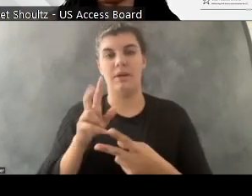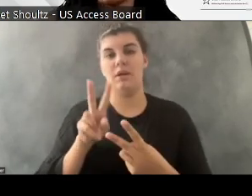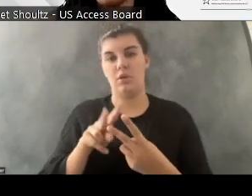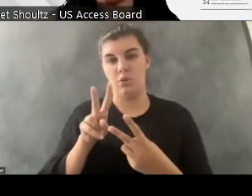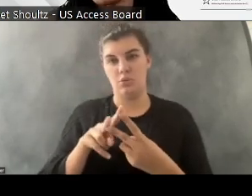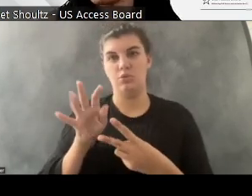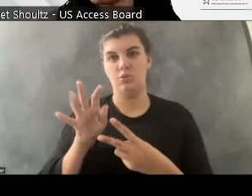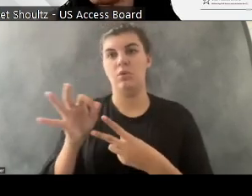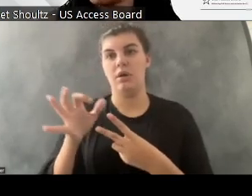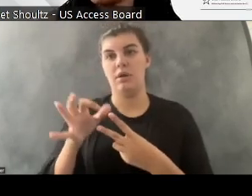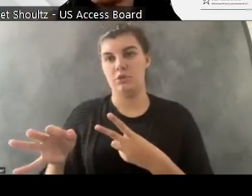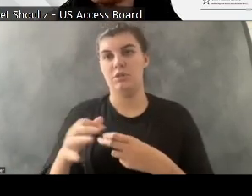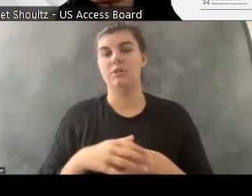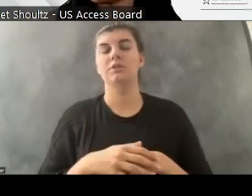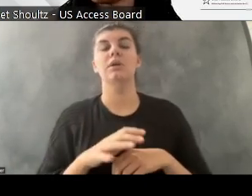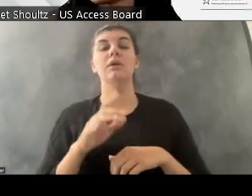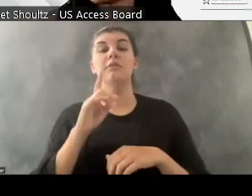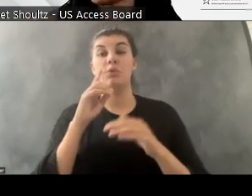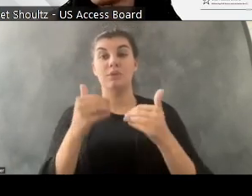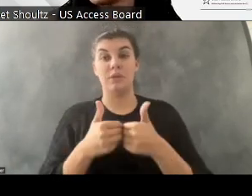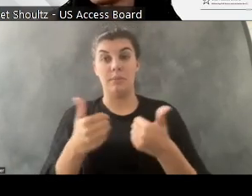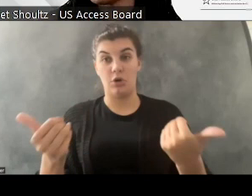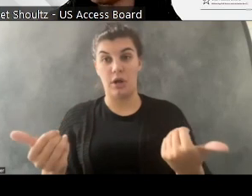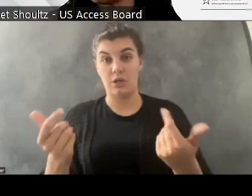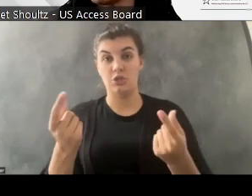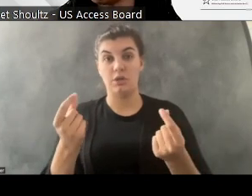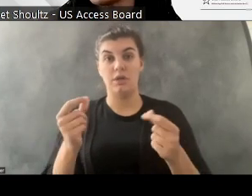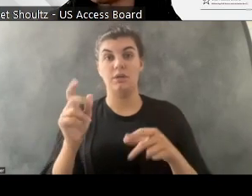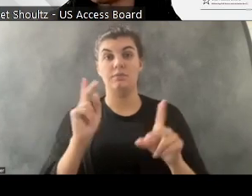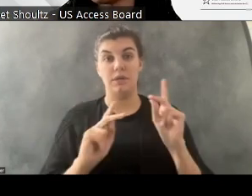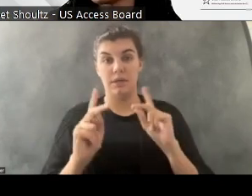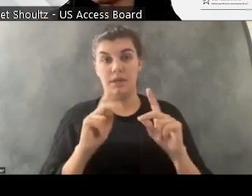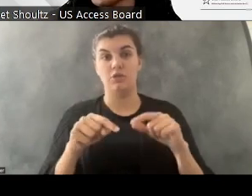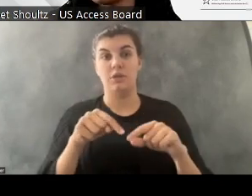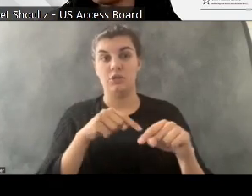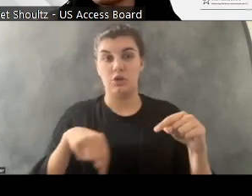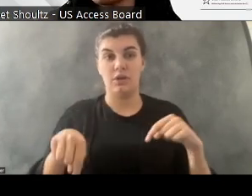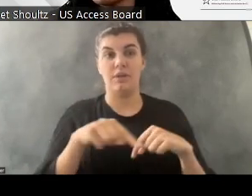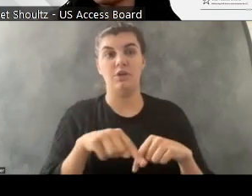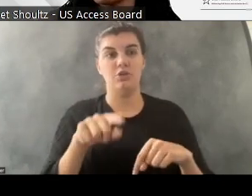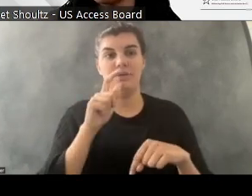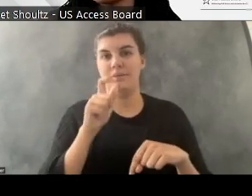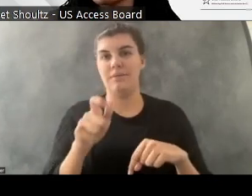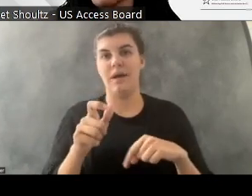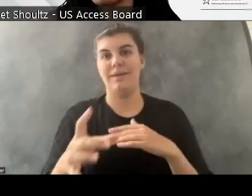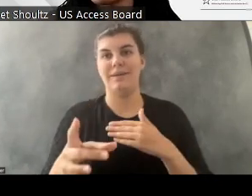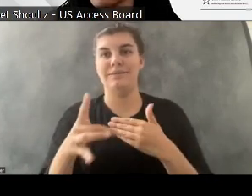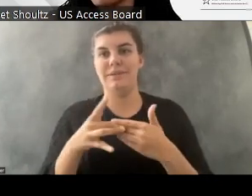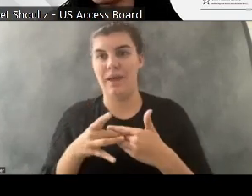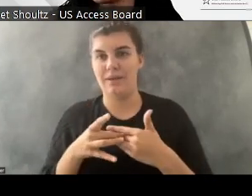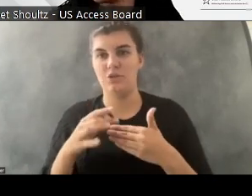two options. So for separation where pedestrian circulation path is not intended, is not attached,